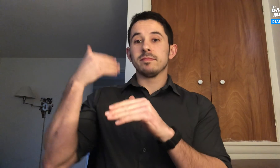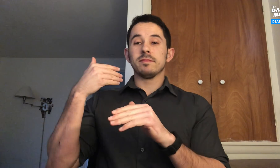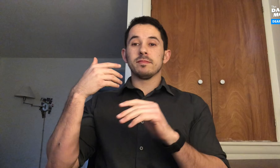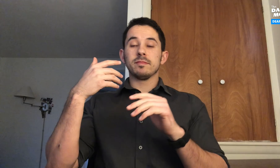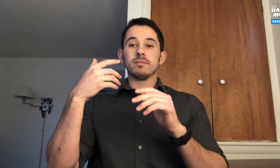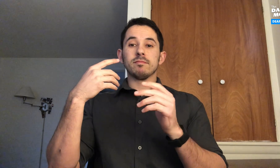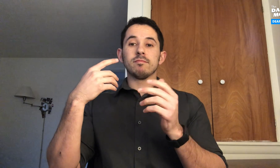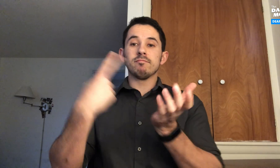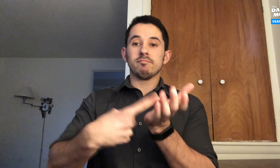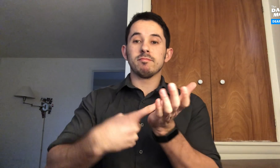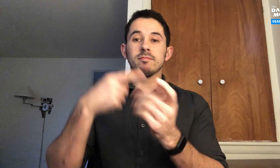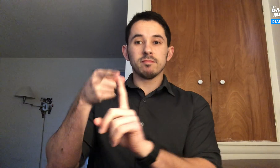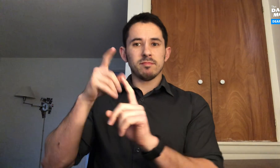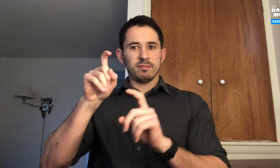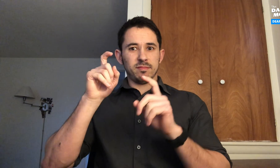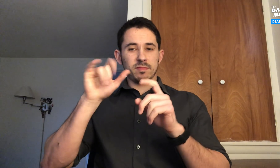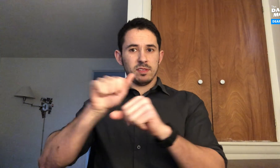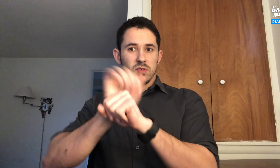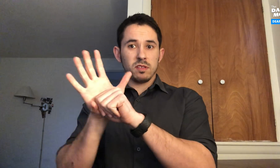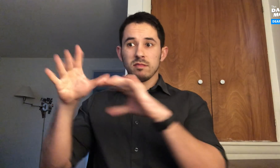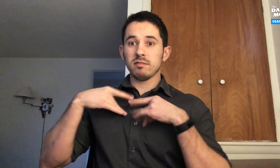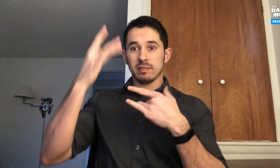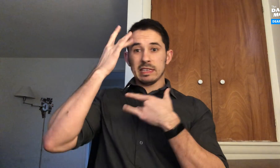In our previous discussion about how the virus might be